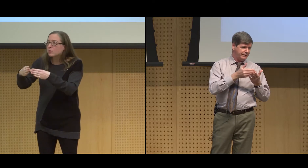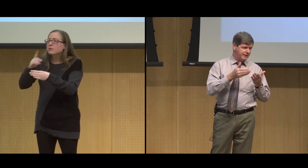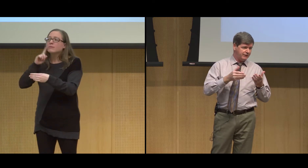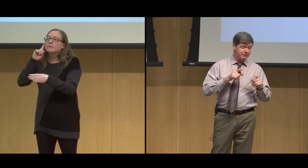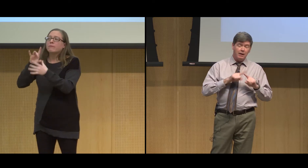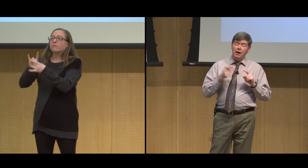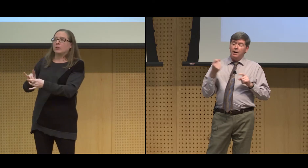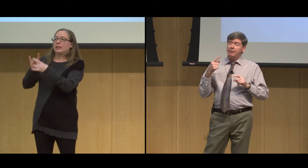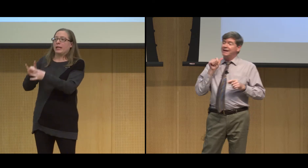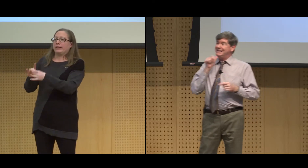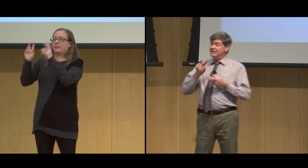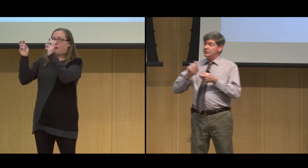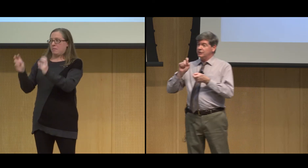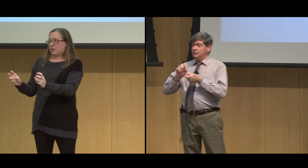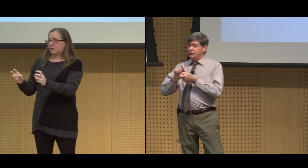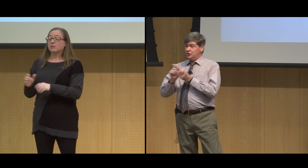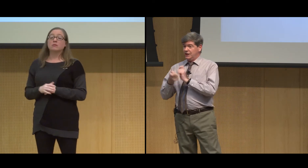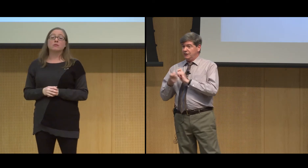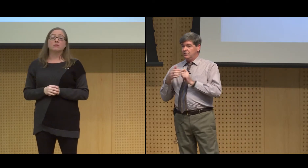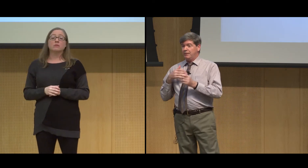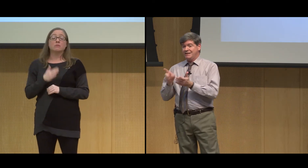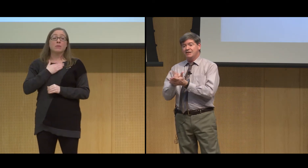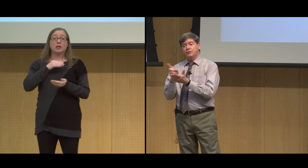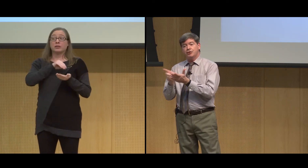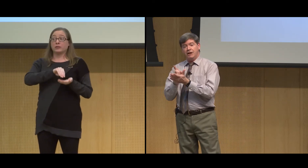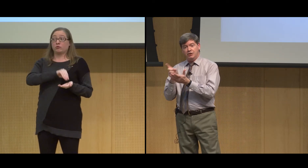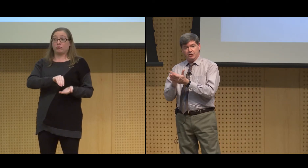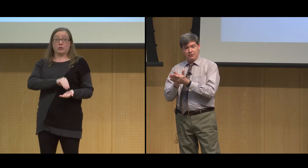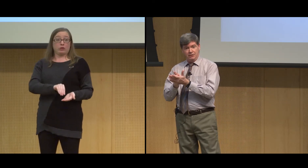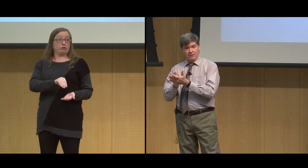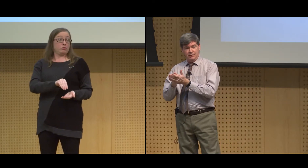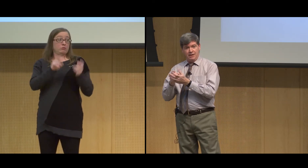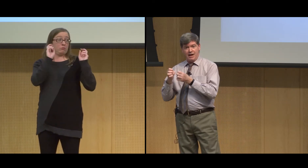but I didn't change my dissertation effort.